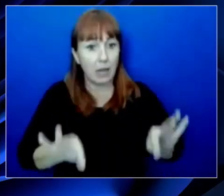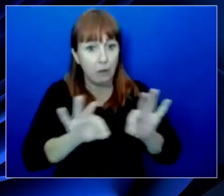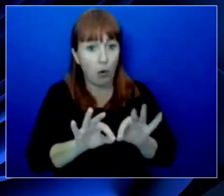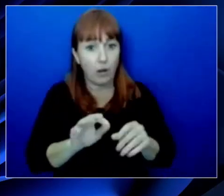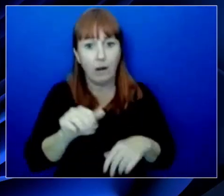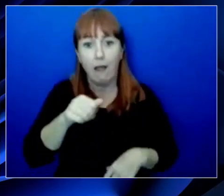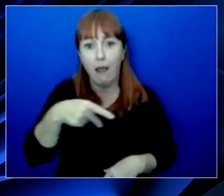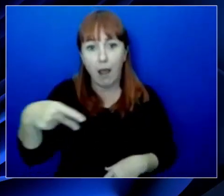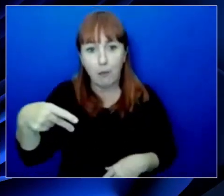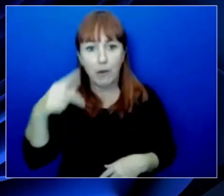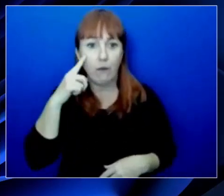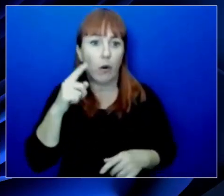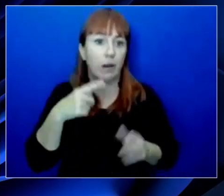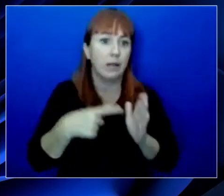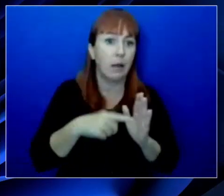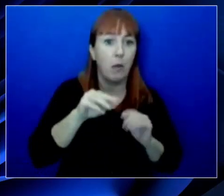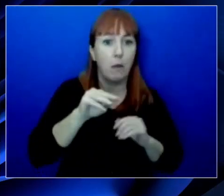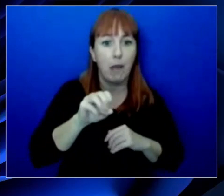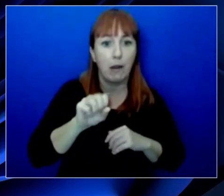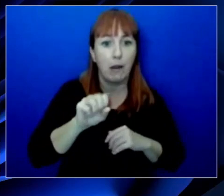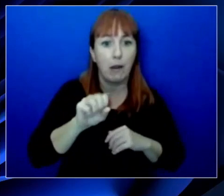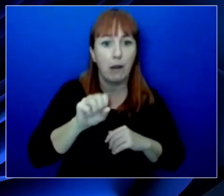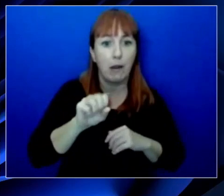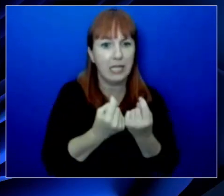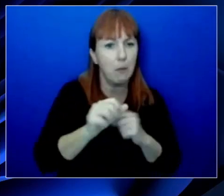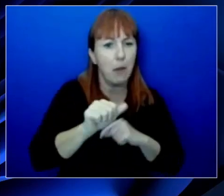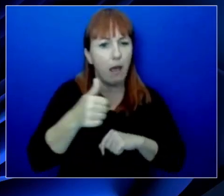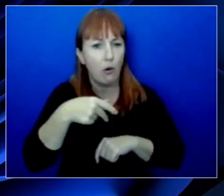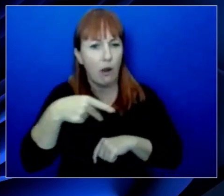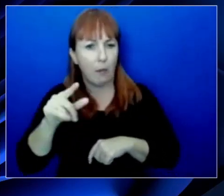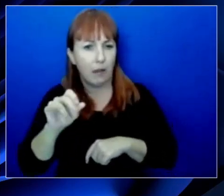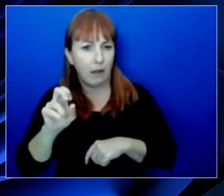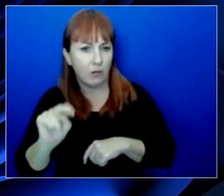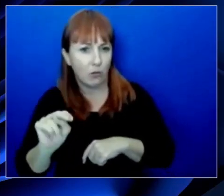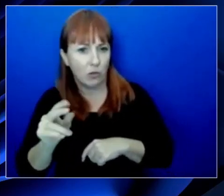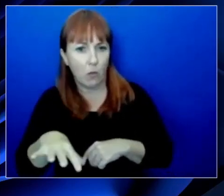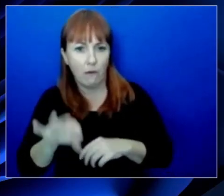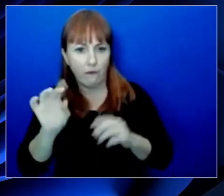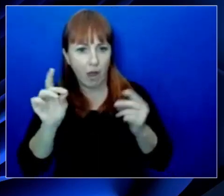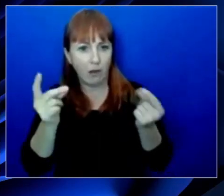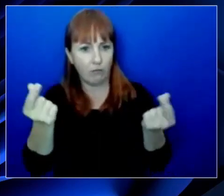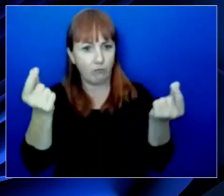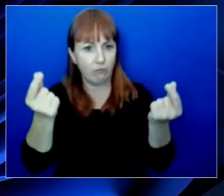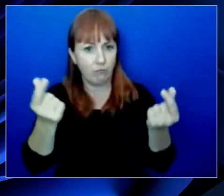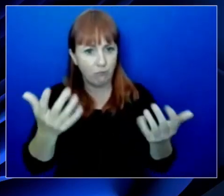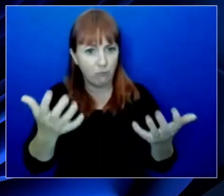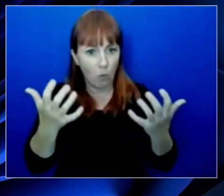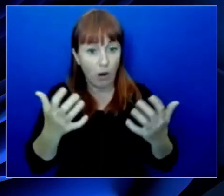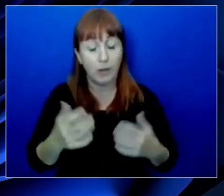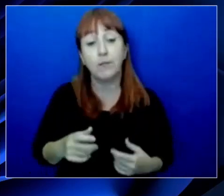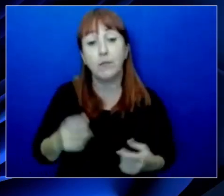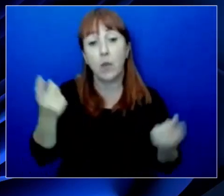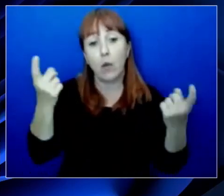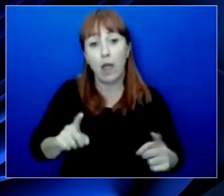Like Microsoft Teams and other applications. Well, we made a change in Windows 11 to